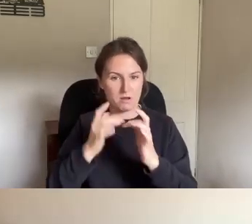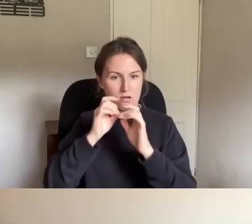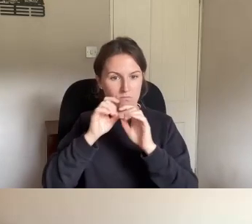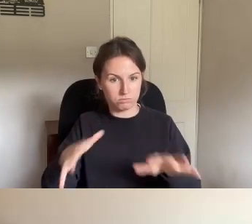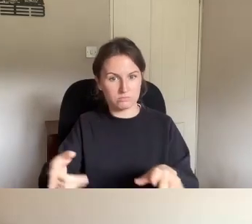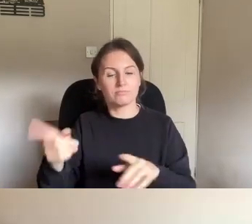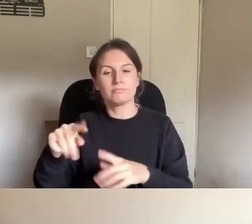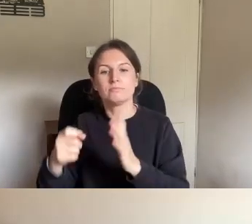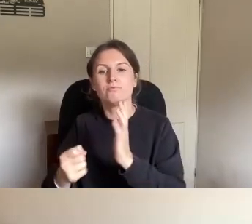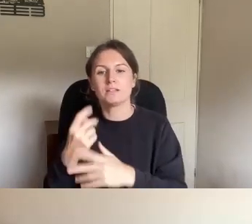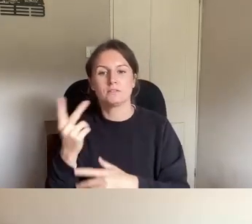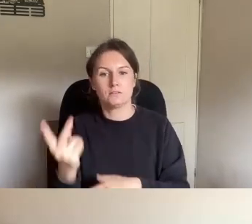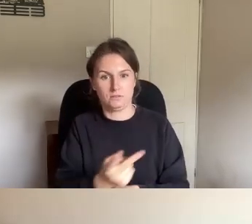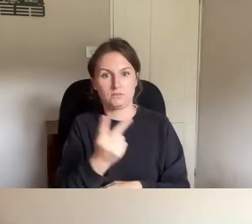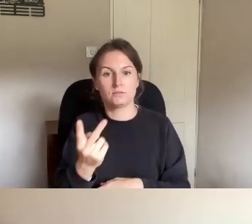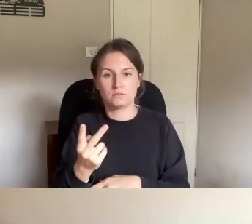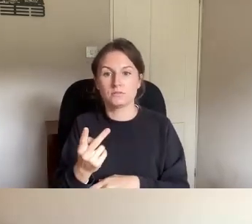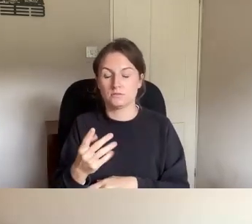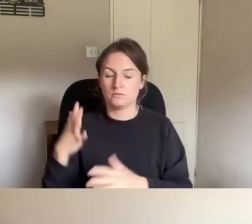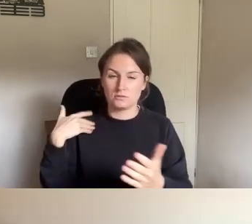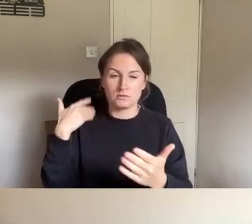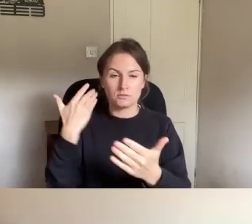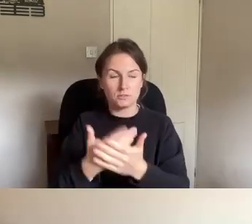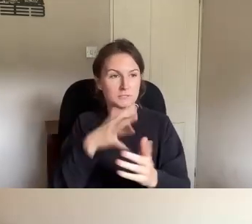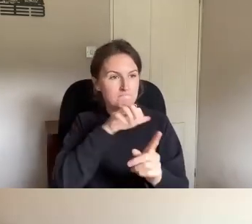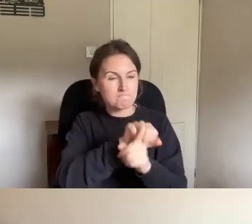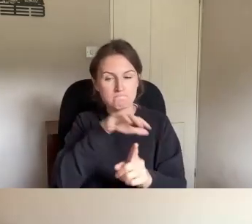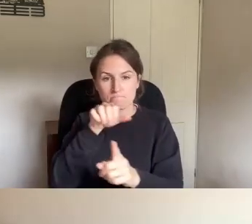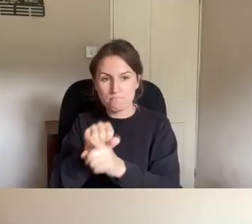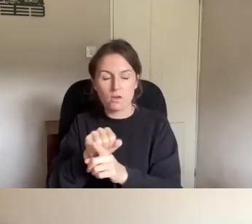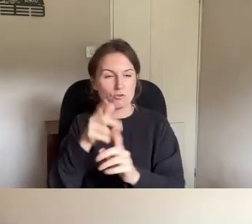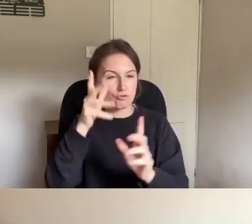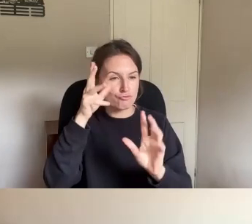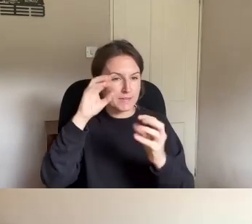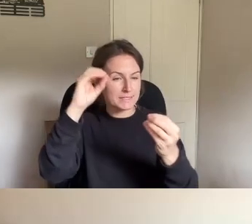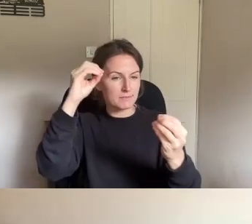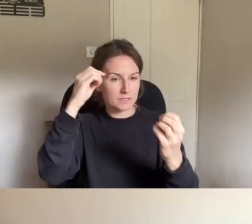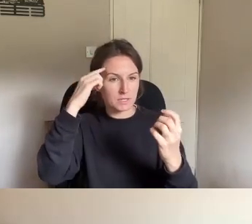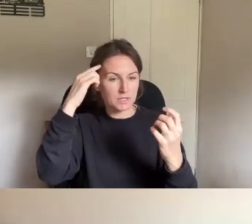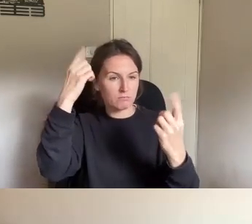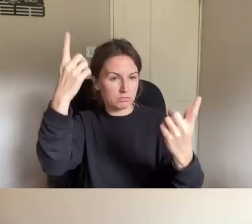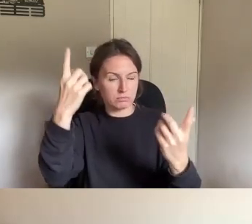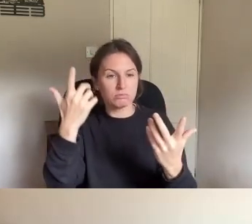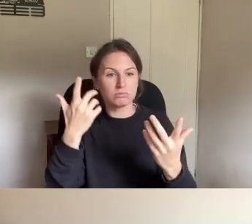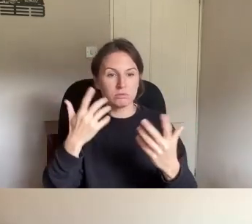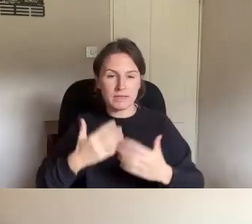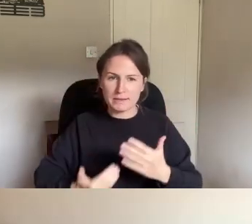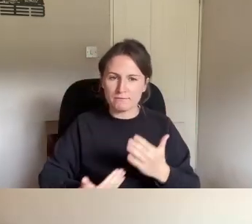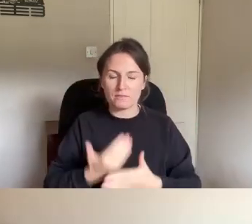and continue to see so much creativity, resilience, innovation, and passion about how people